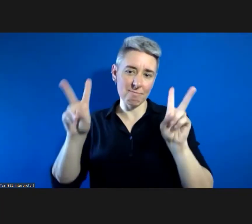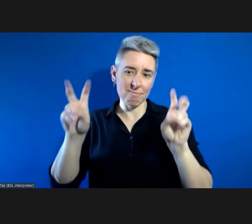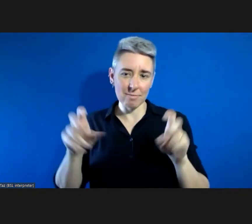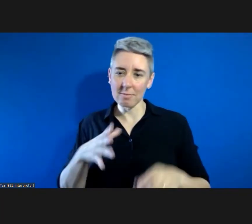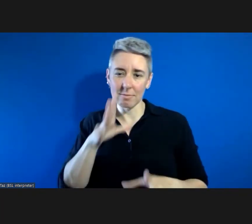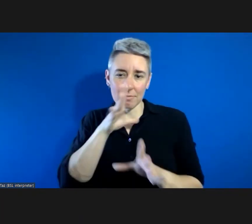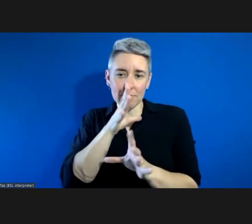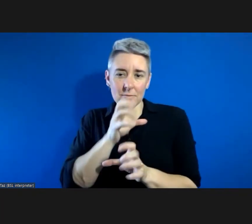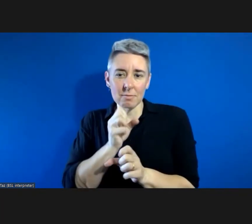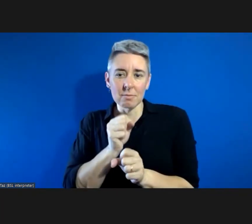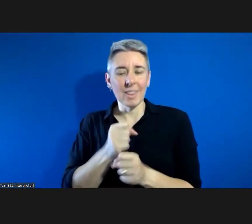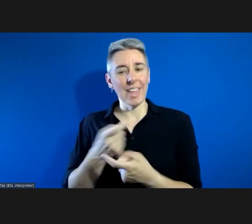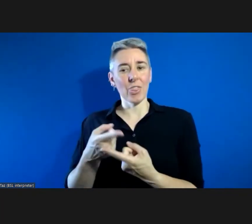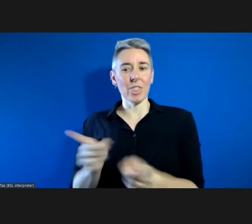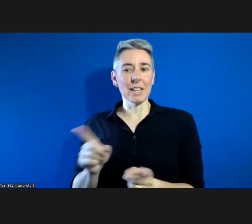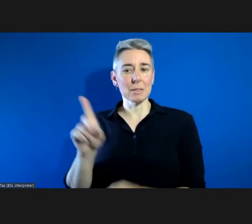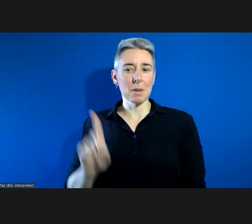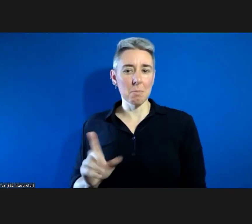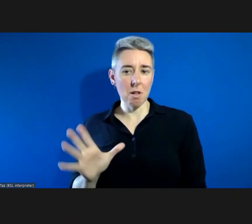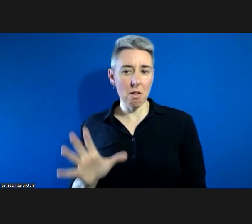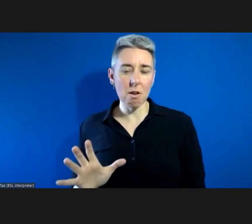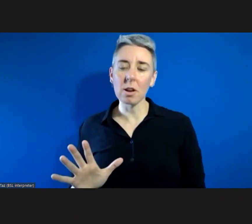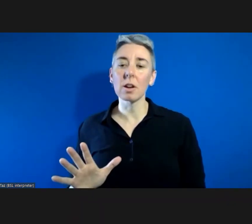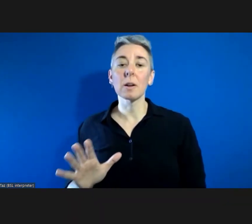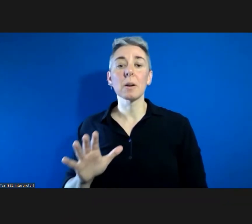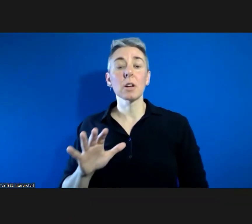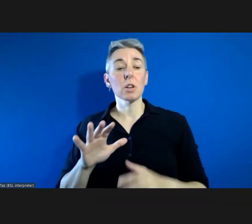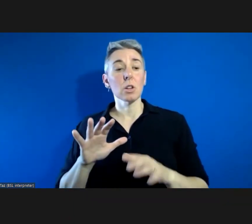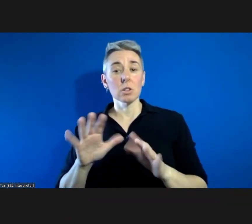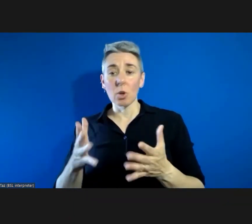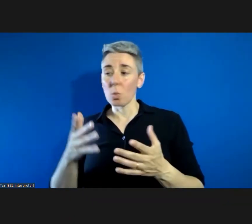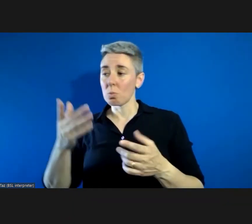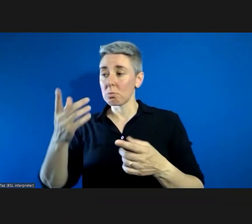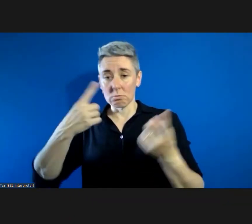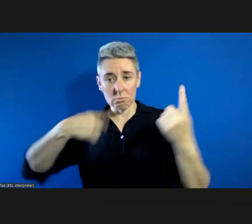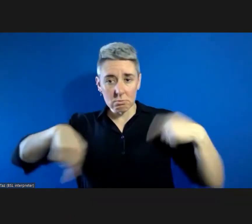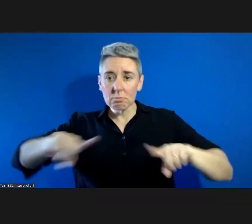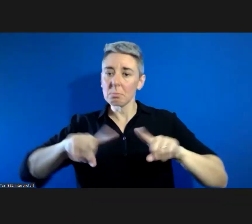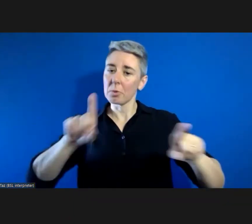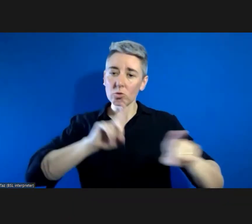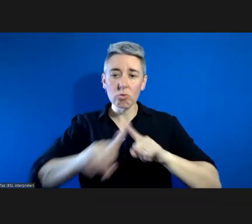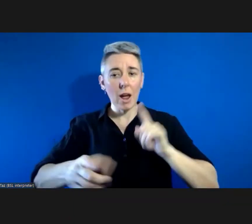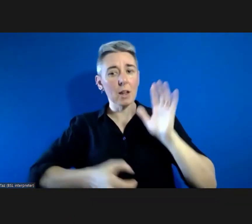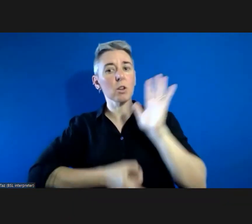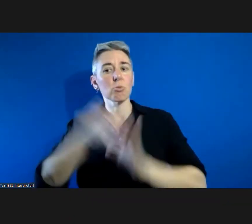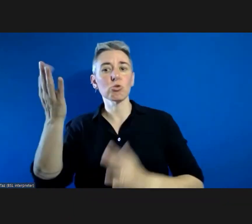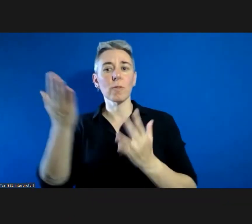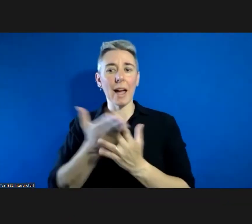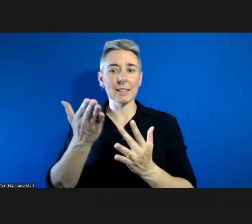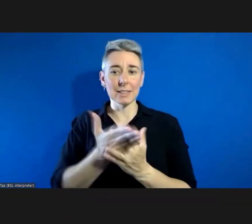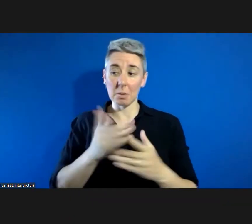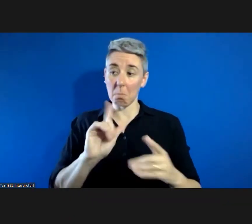Consequently, I have to say, despite all of our efforts to improve access, after years of work, we're still using that misnomer, so we're still